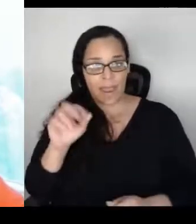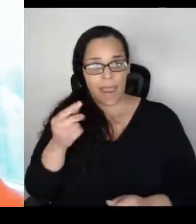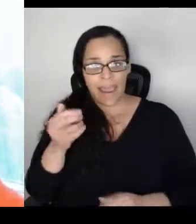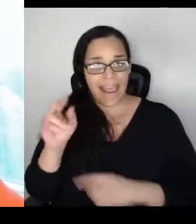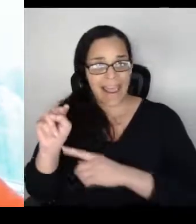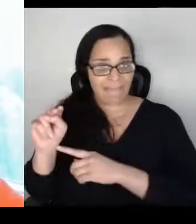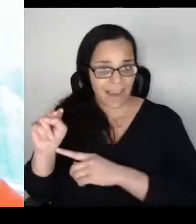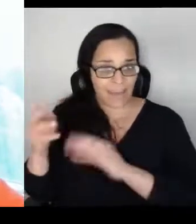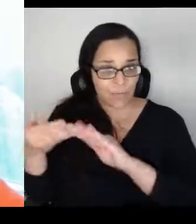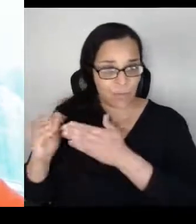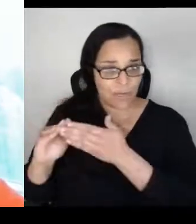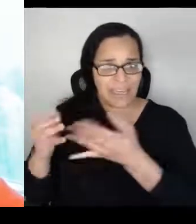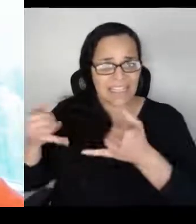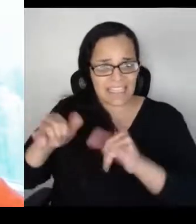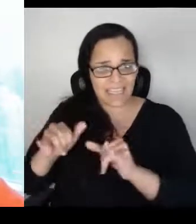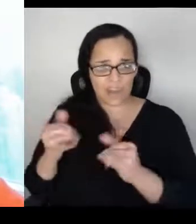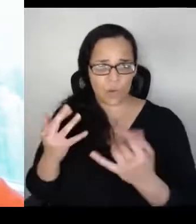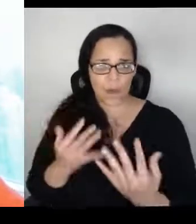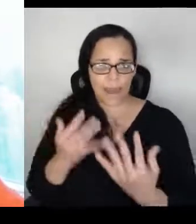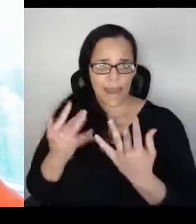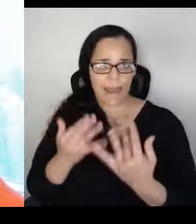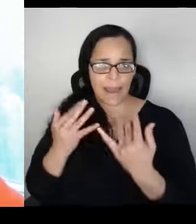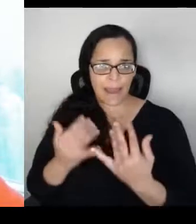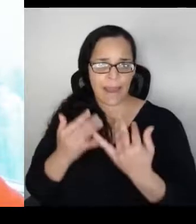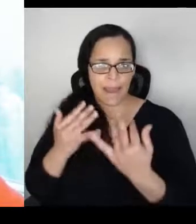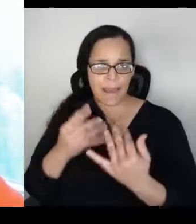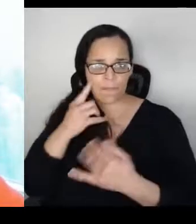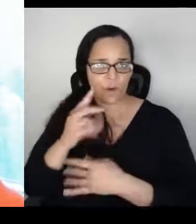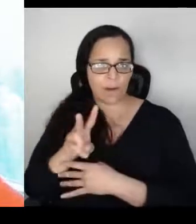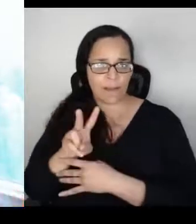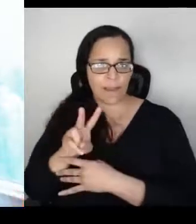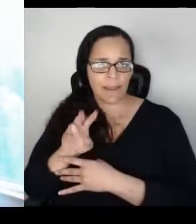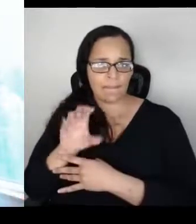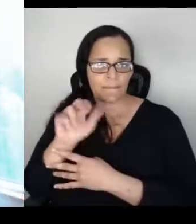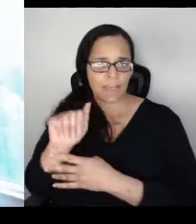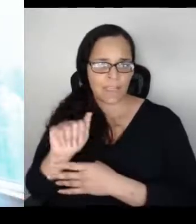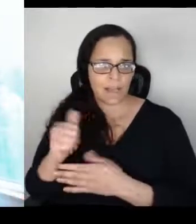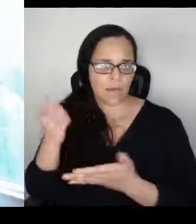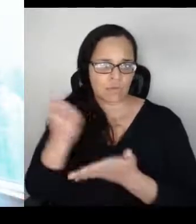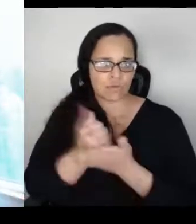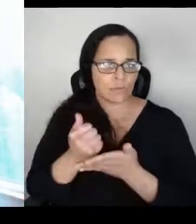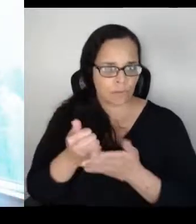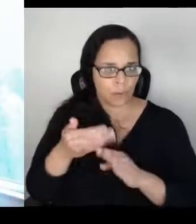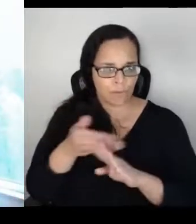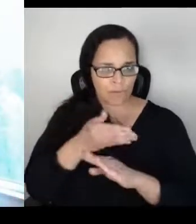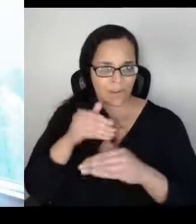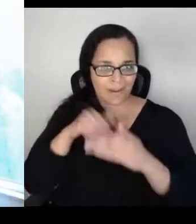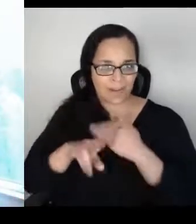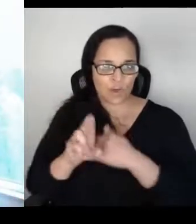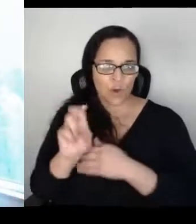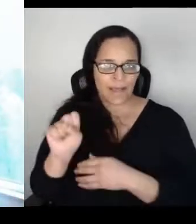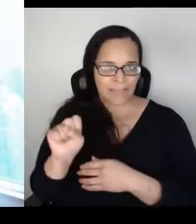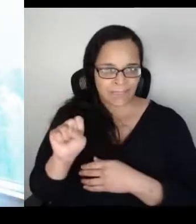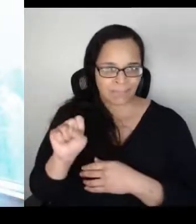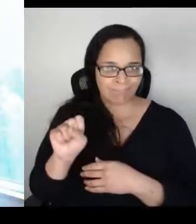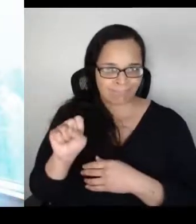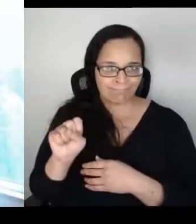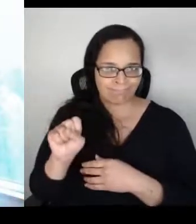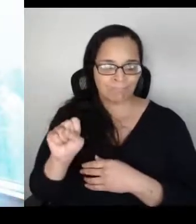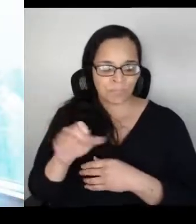for their visas and welcoming support. So I think the administration has gotten it right,